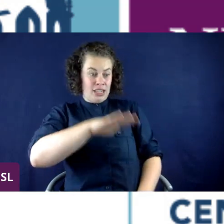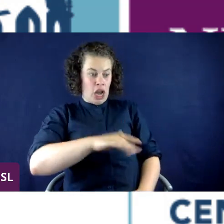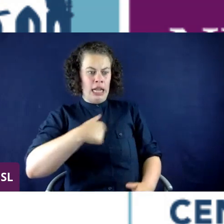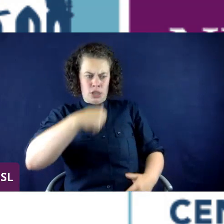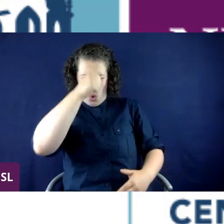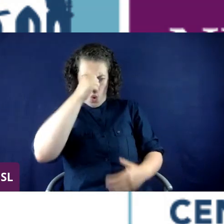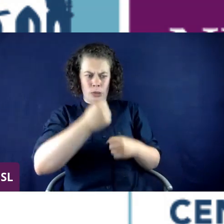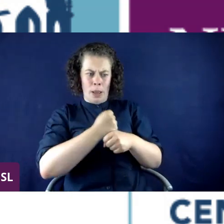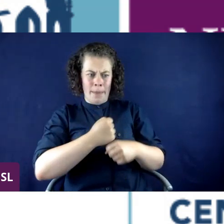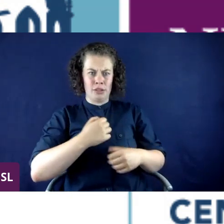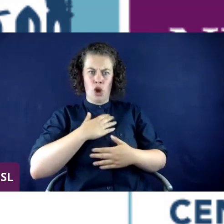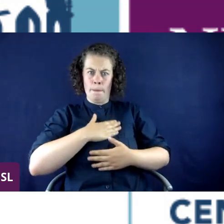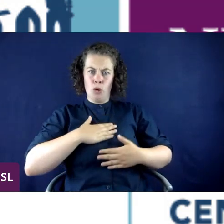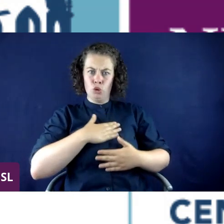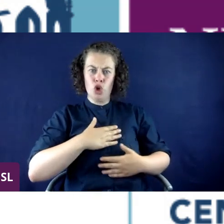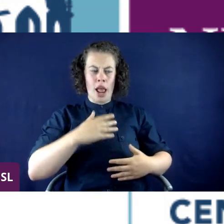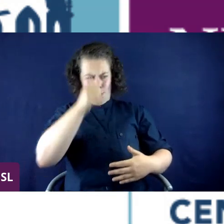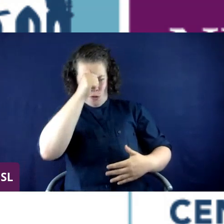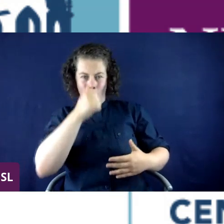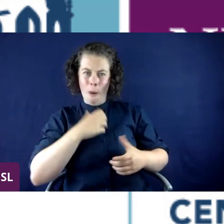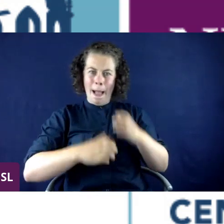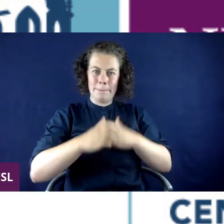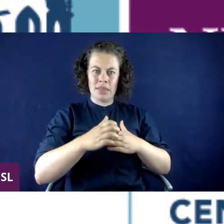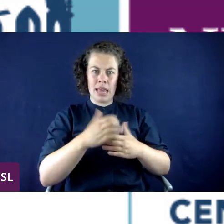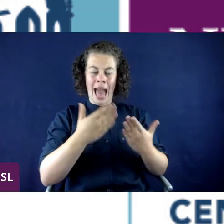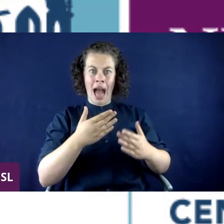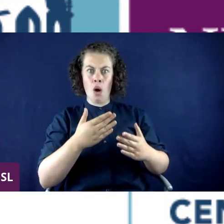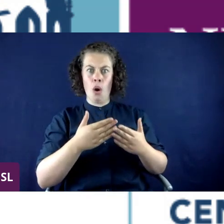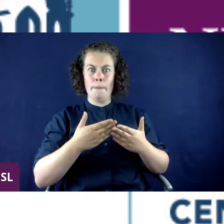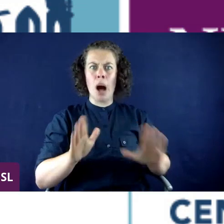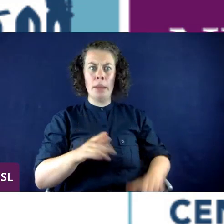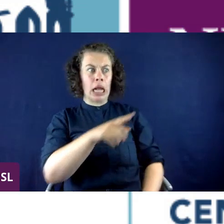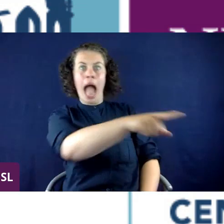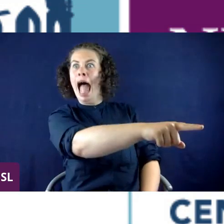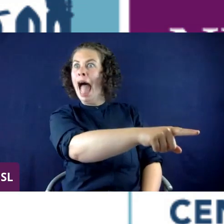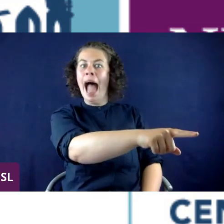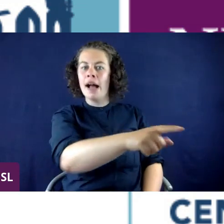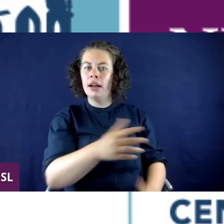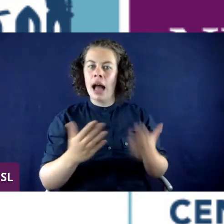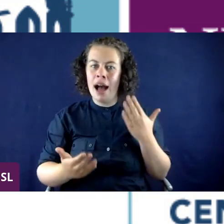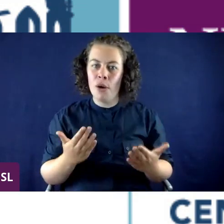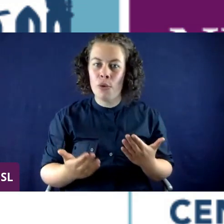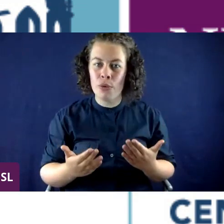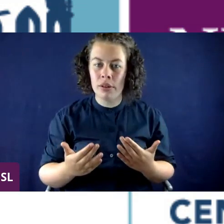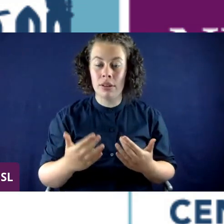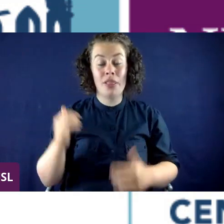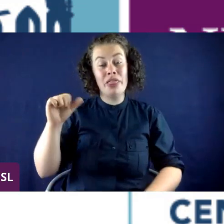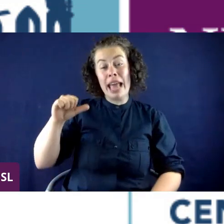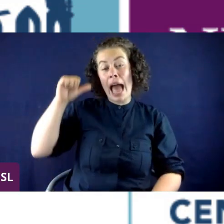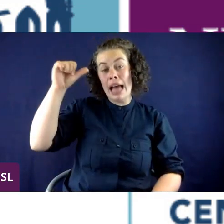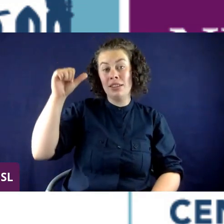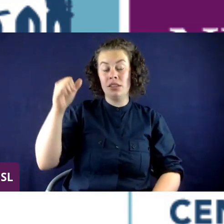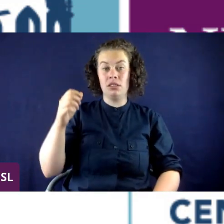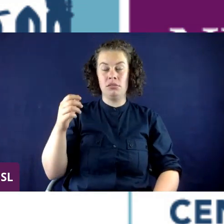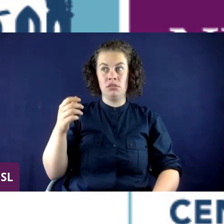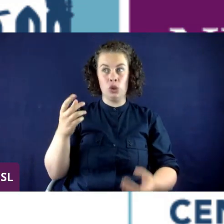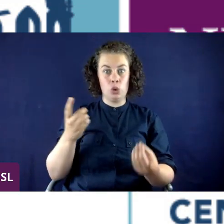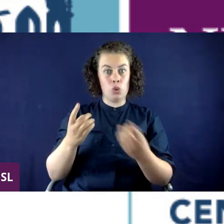They feel a sense of guilt because they cannot believe that their child who they raised with empathy pointed me out so publicly.